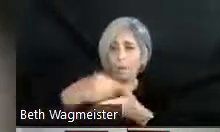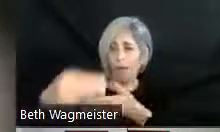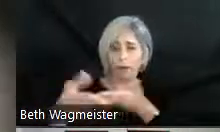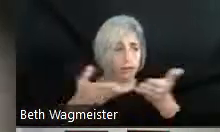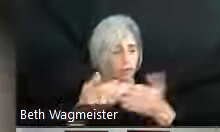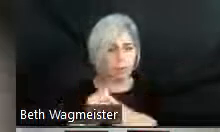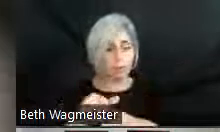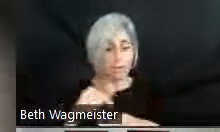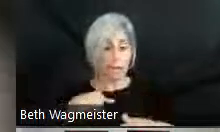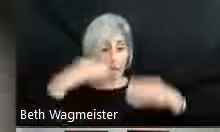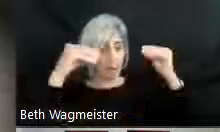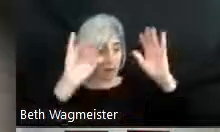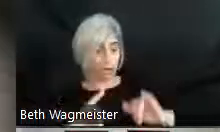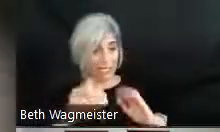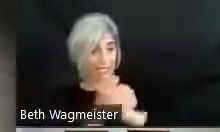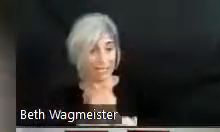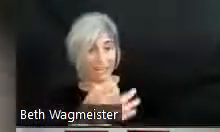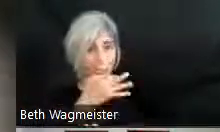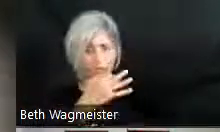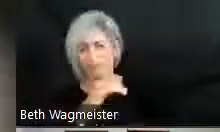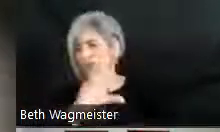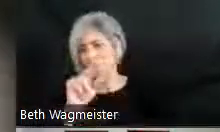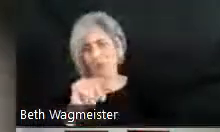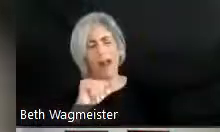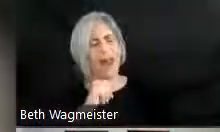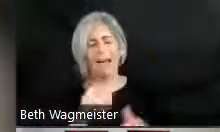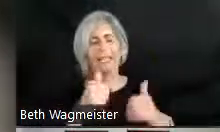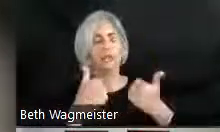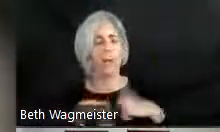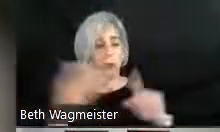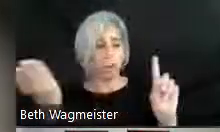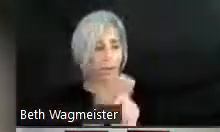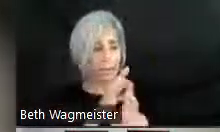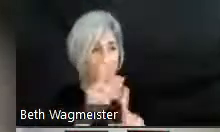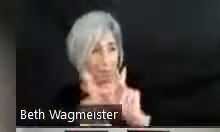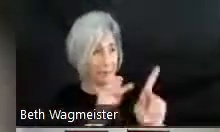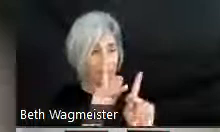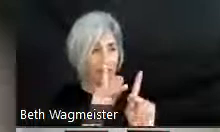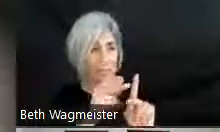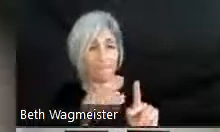marketer. When I try to convince people about accessibility. Don't think that my clients or my teams always